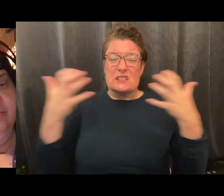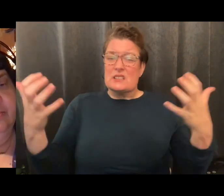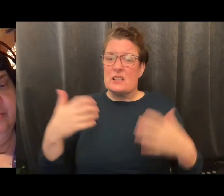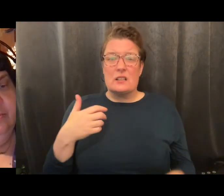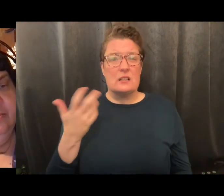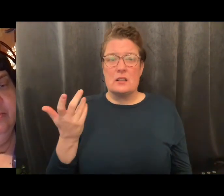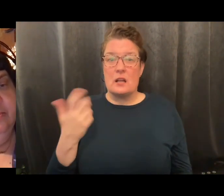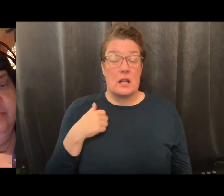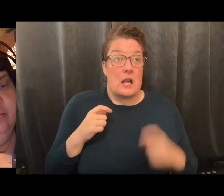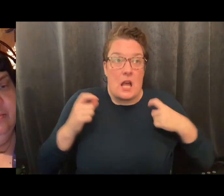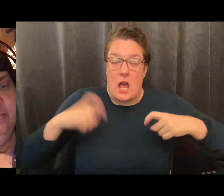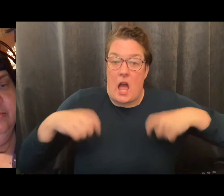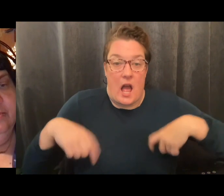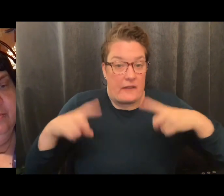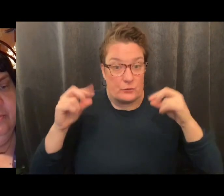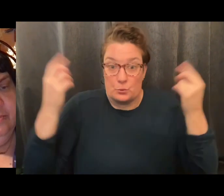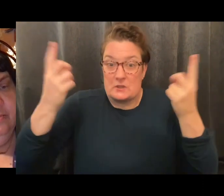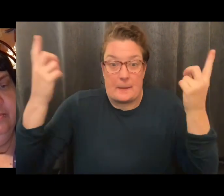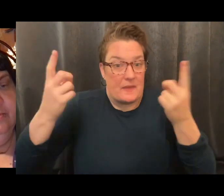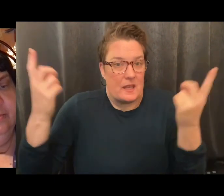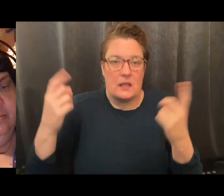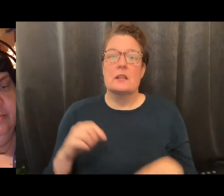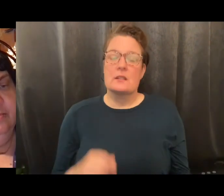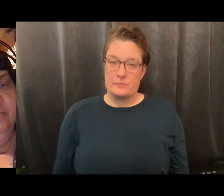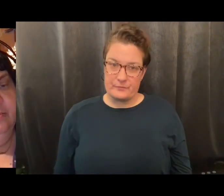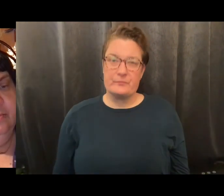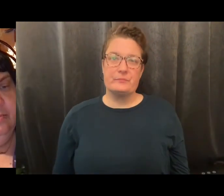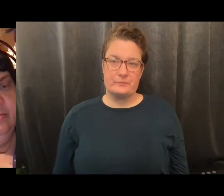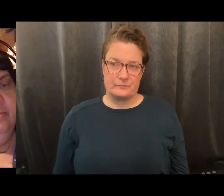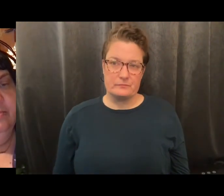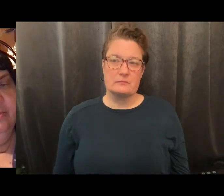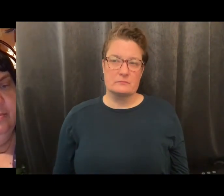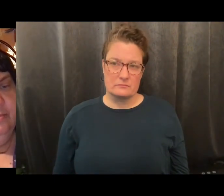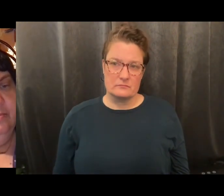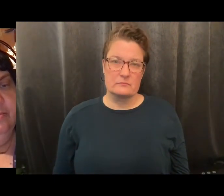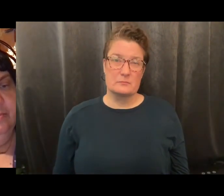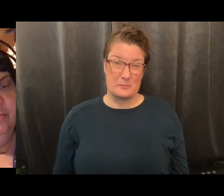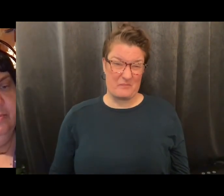And I felt at that moment, like, okay, I have got to step up as a